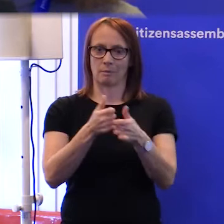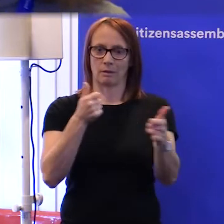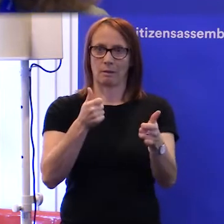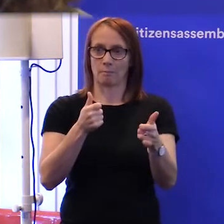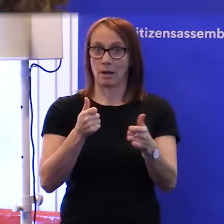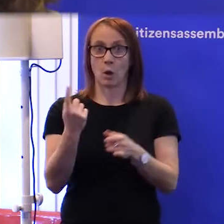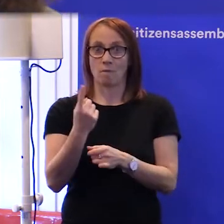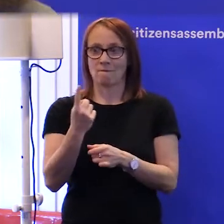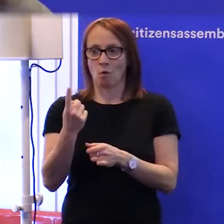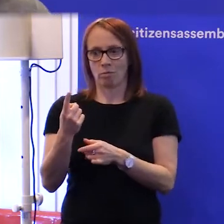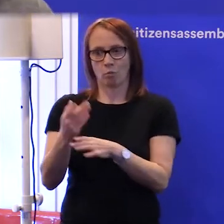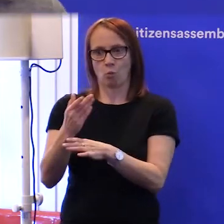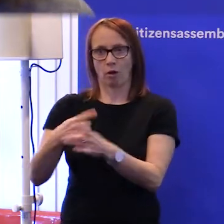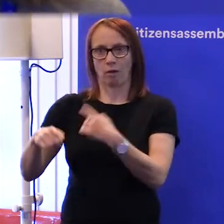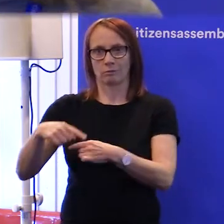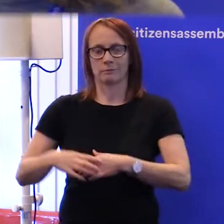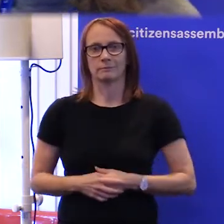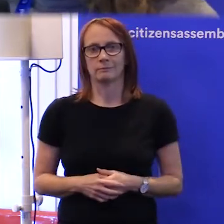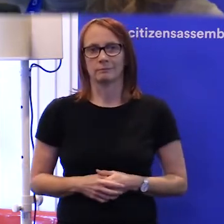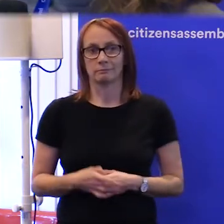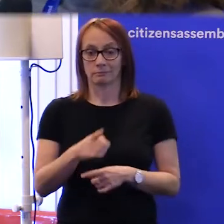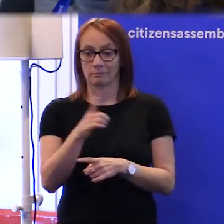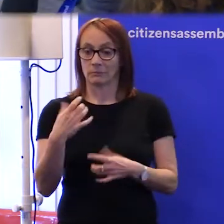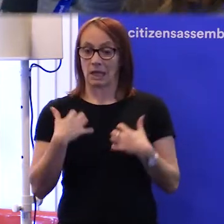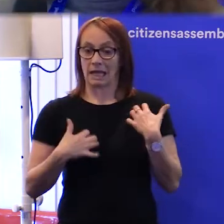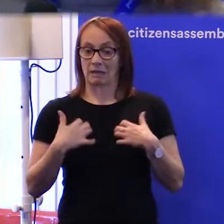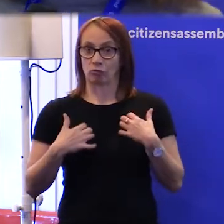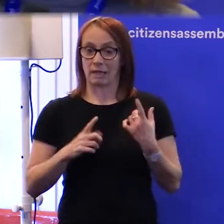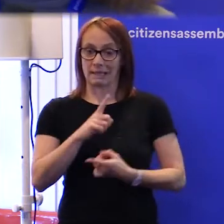for the yards workers and if you're interested the meeting rooms are all